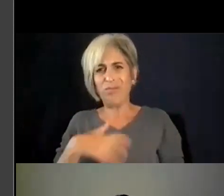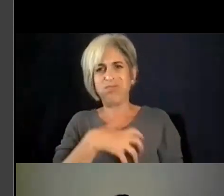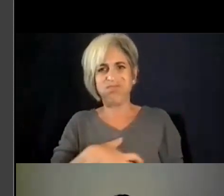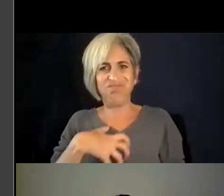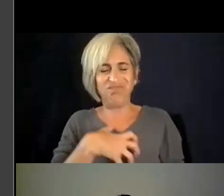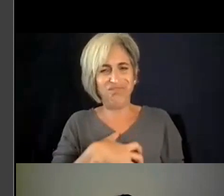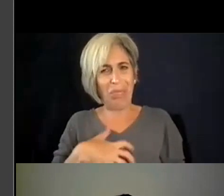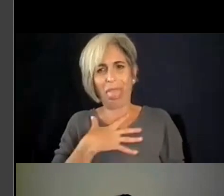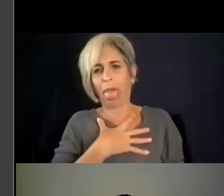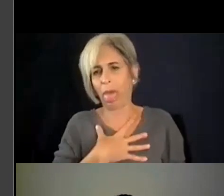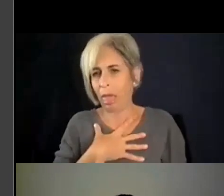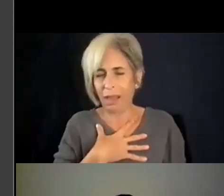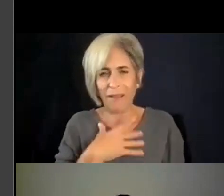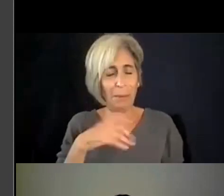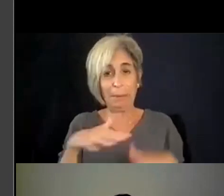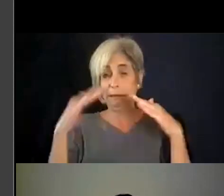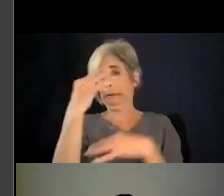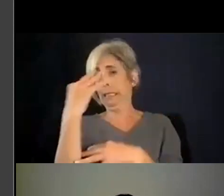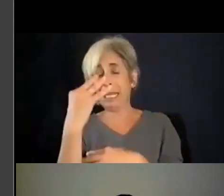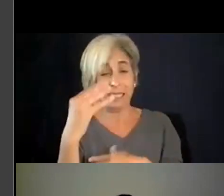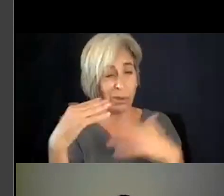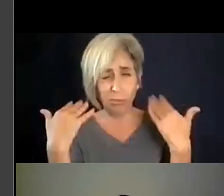So, believe it or not, some simple solutions.